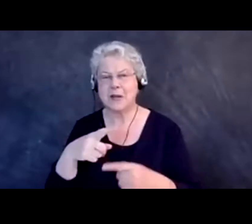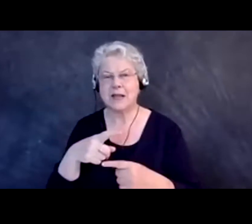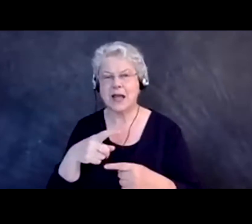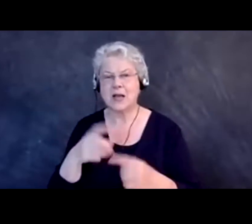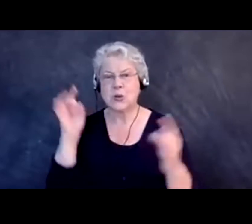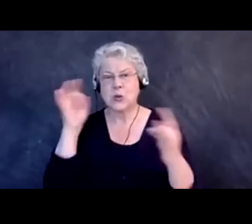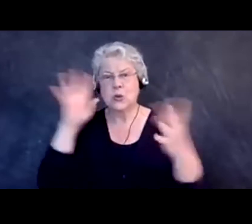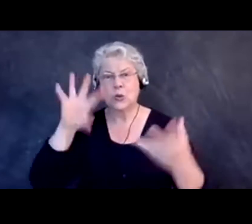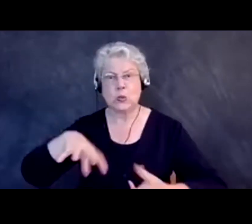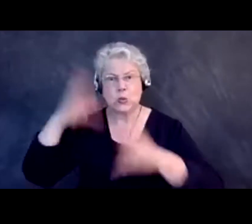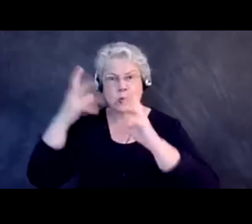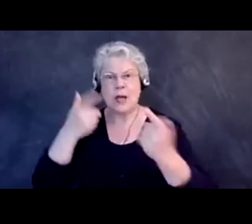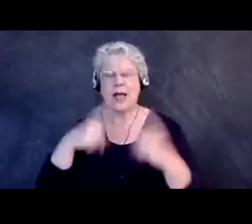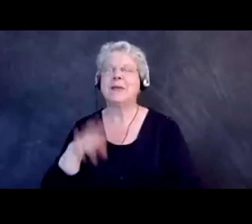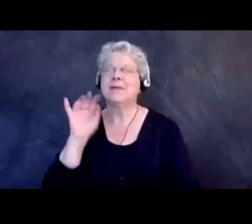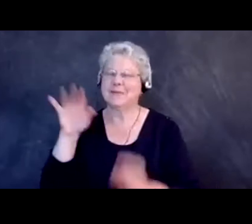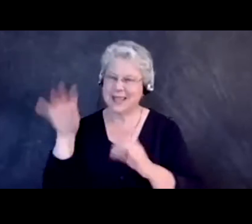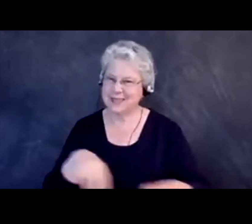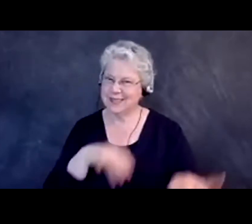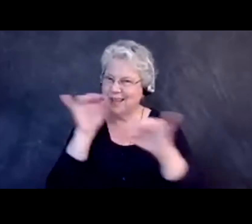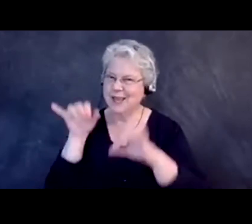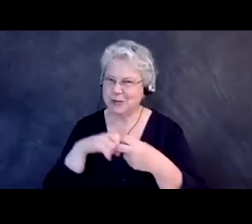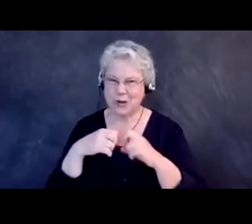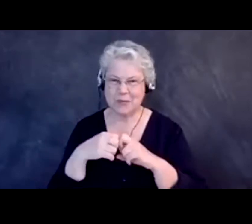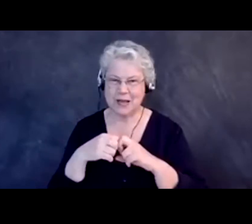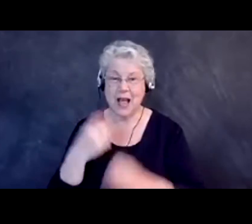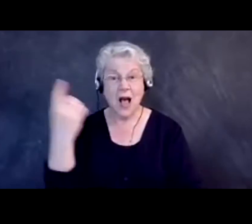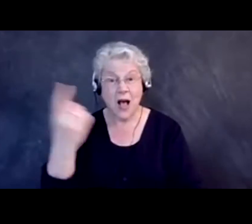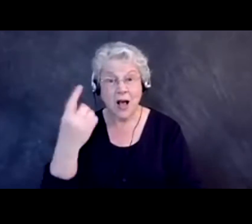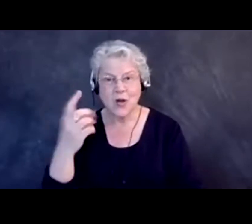It's common. You're not in this alone. It happens to a lot of communities.